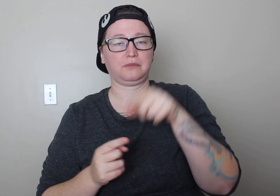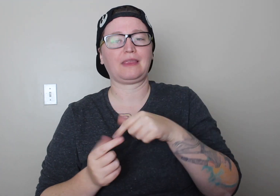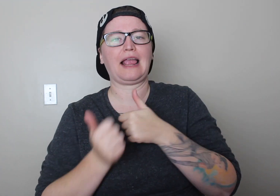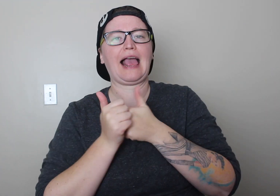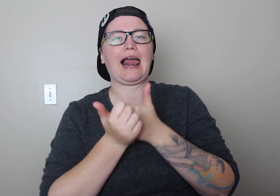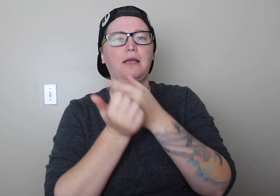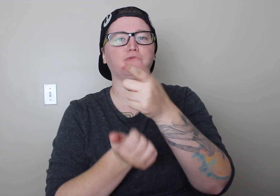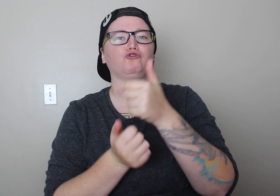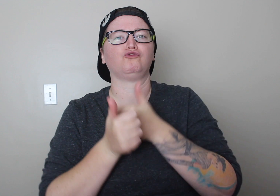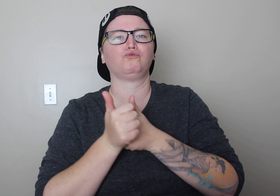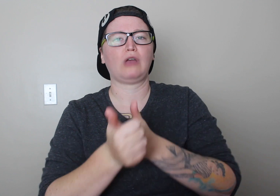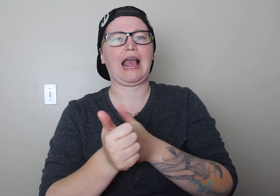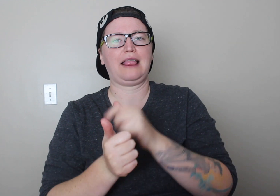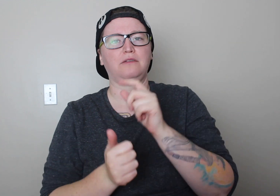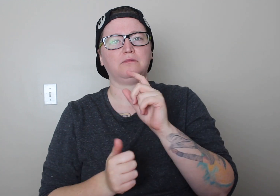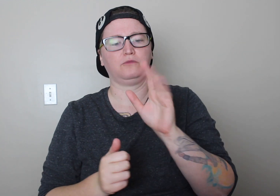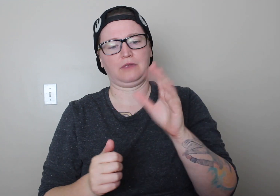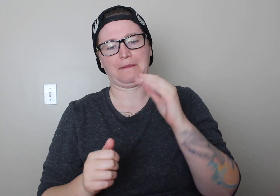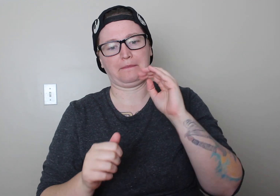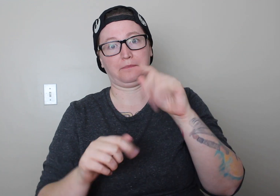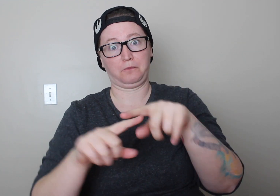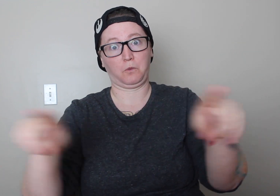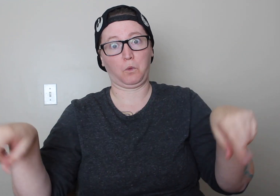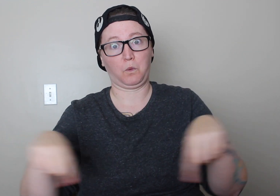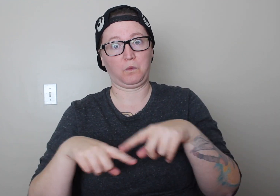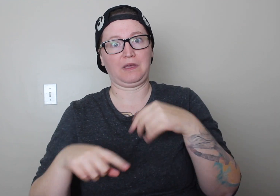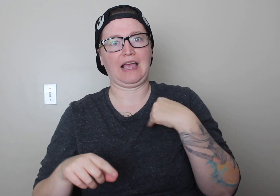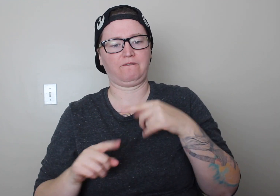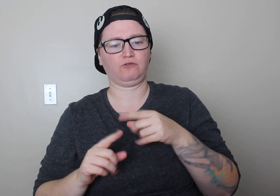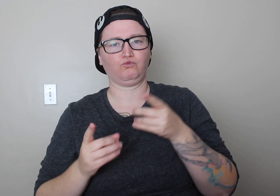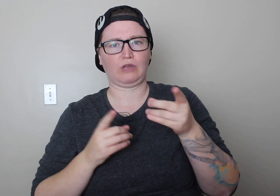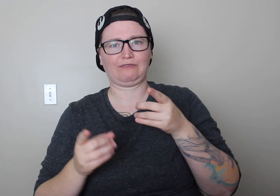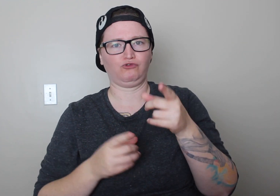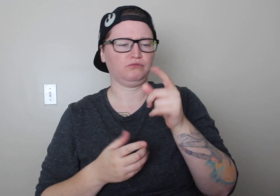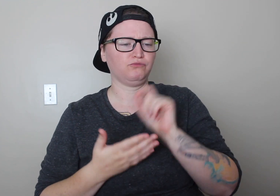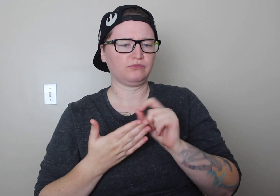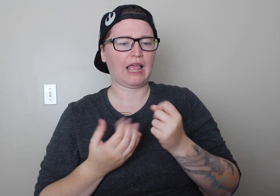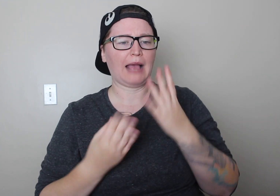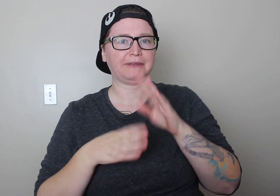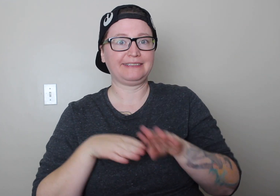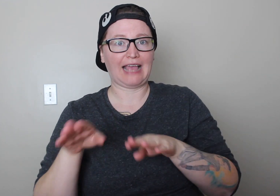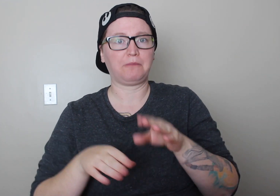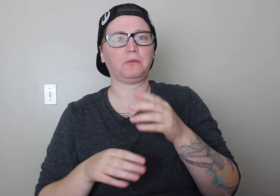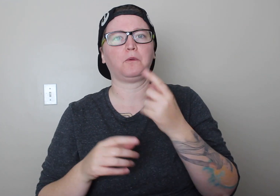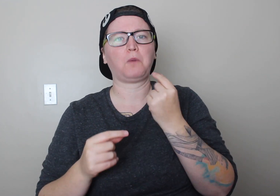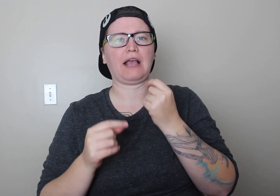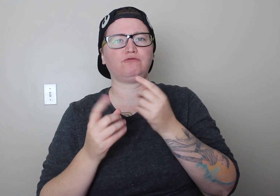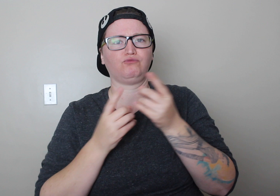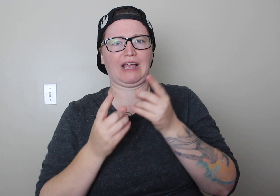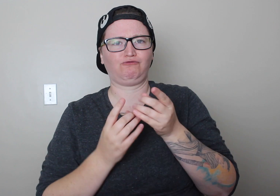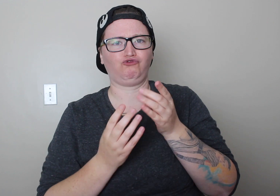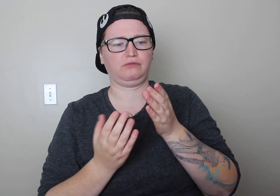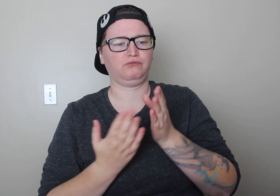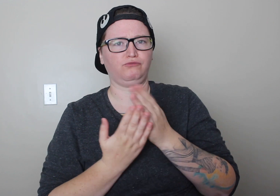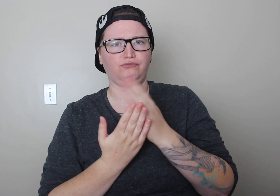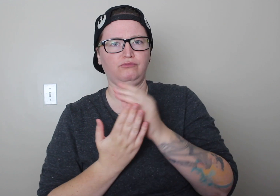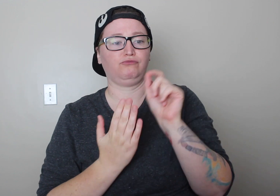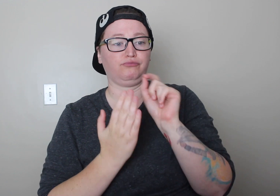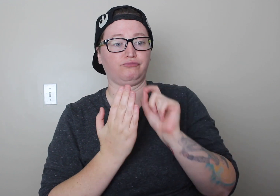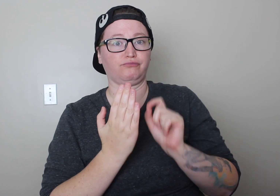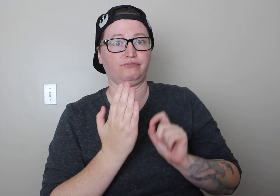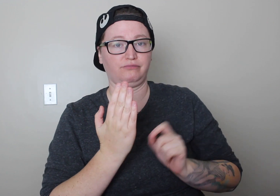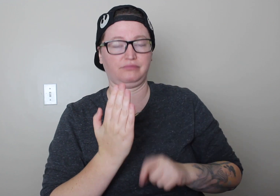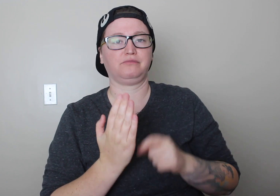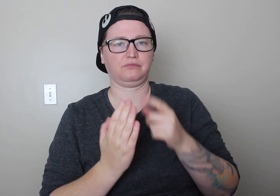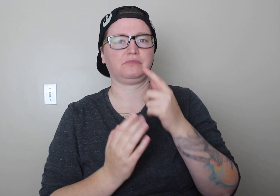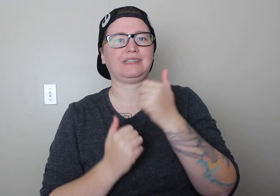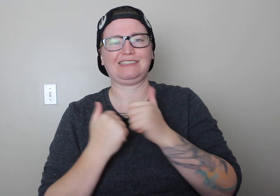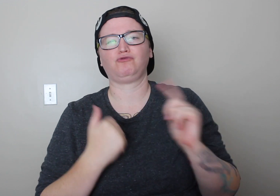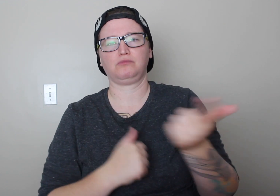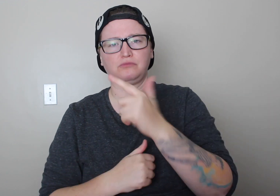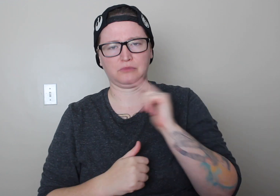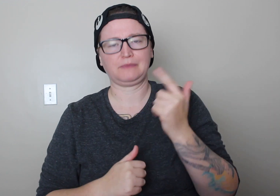The sheet help player track their movement based on the board with direction and how many steps each turn.